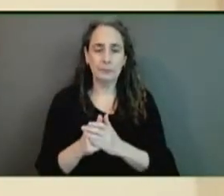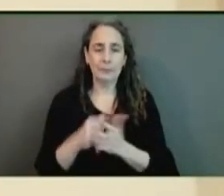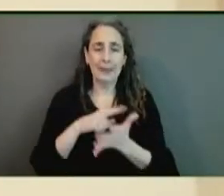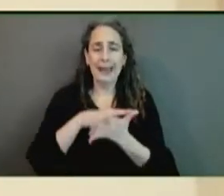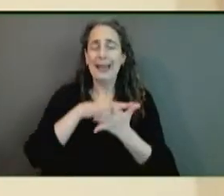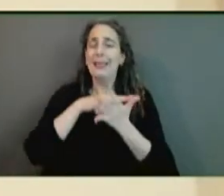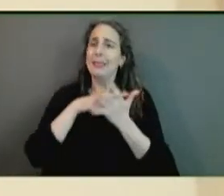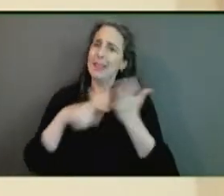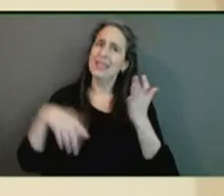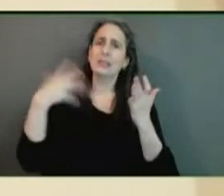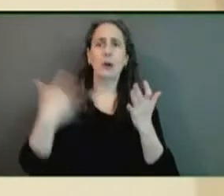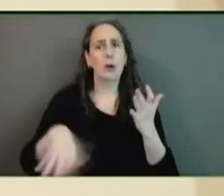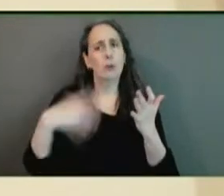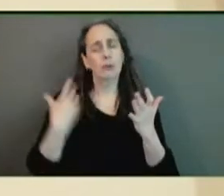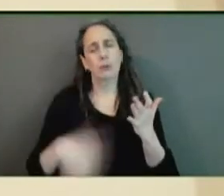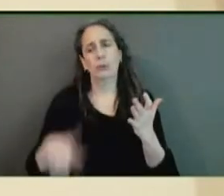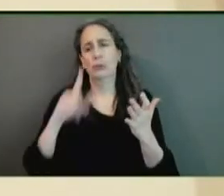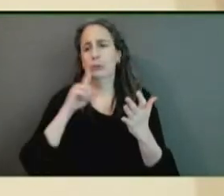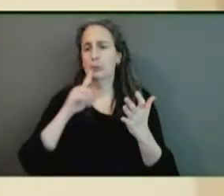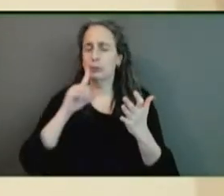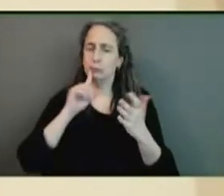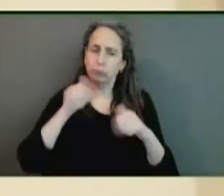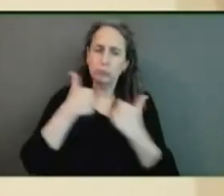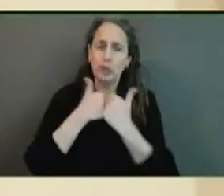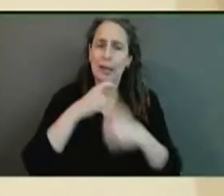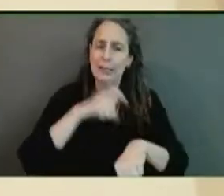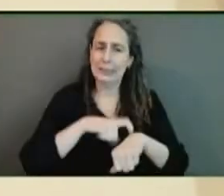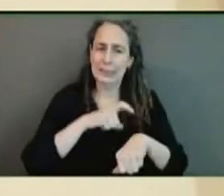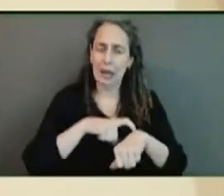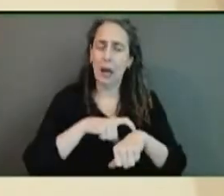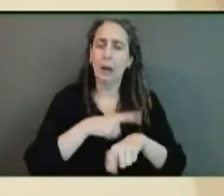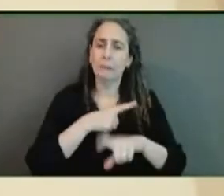is become trite to say these are